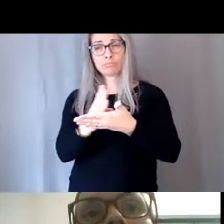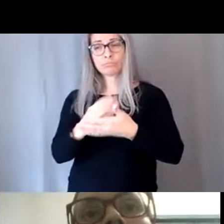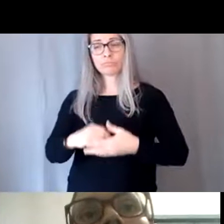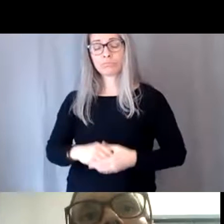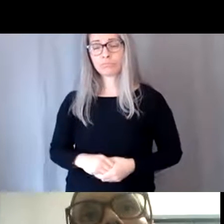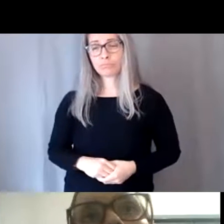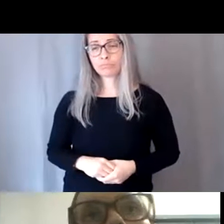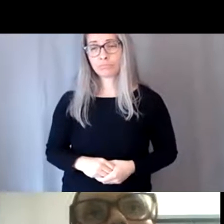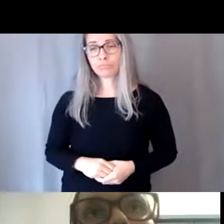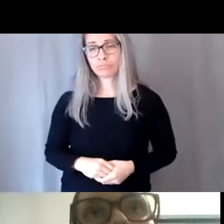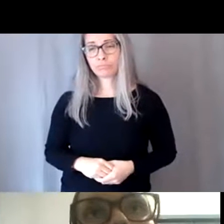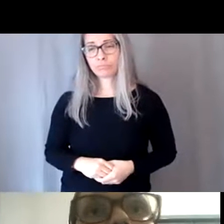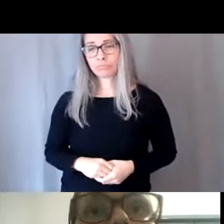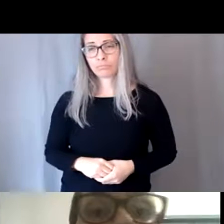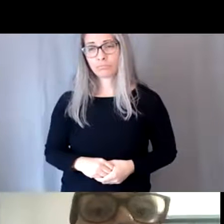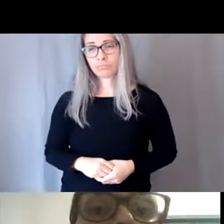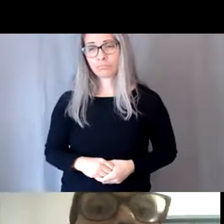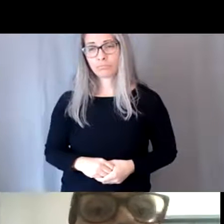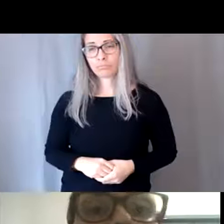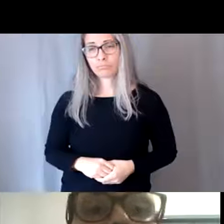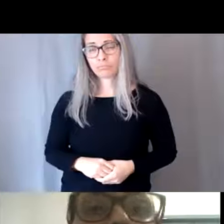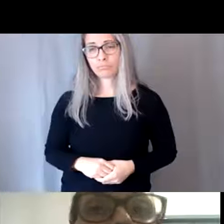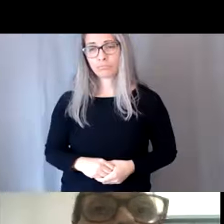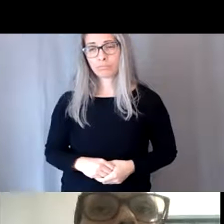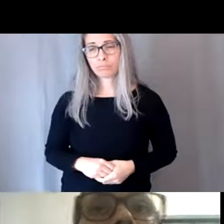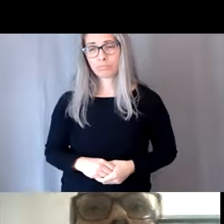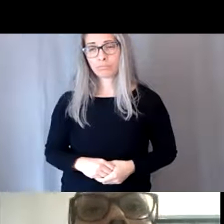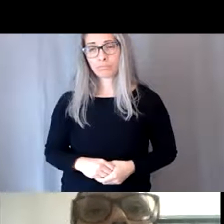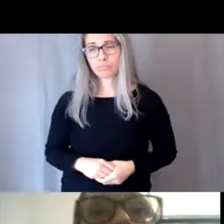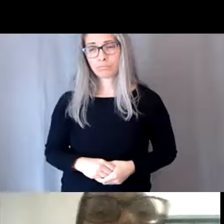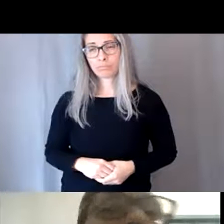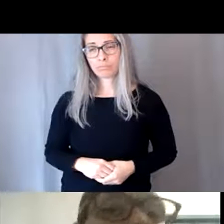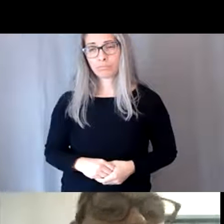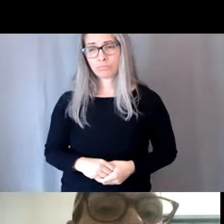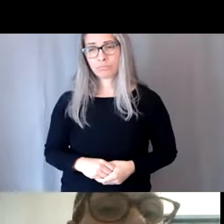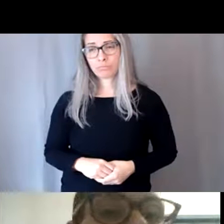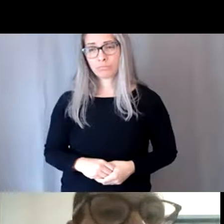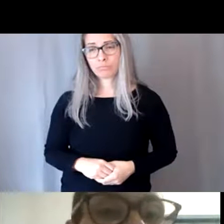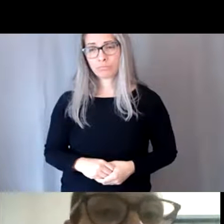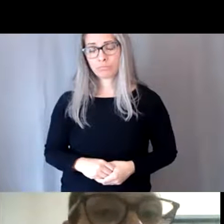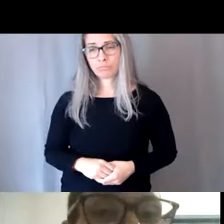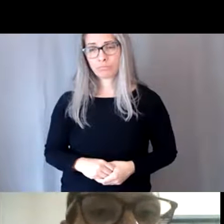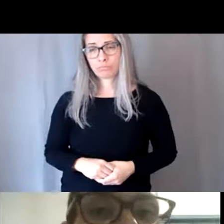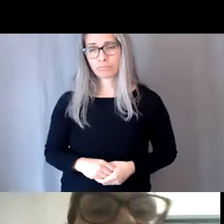is making a lot of professionals of health